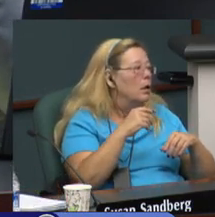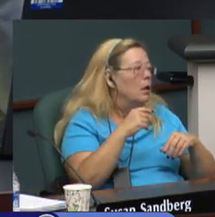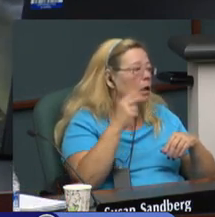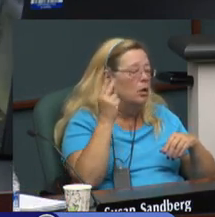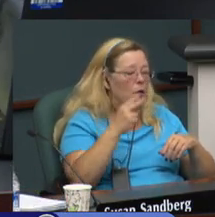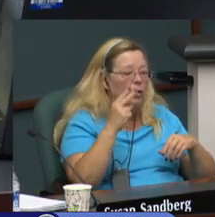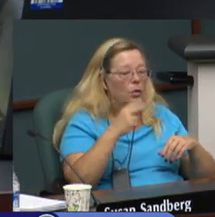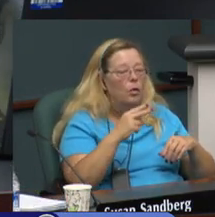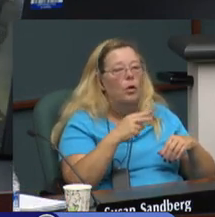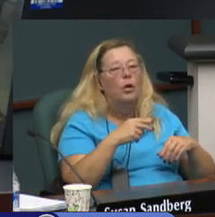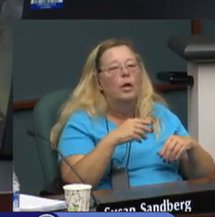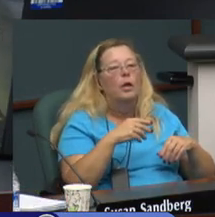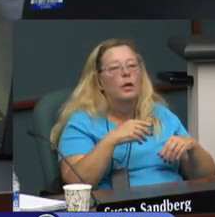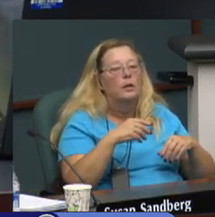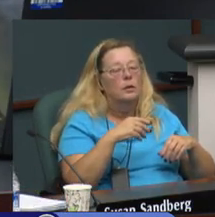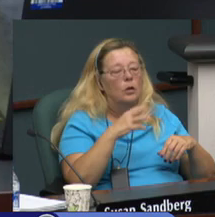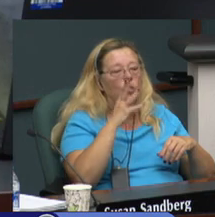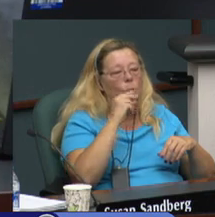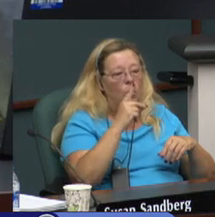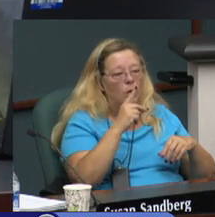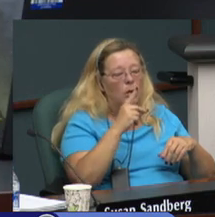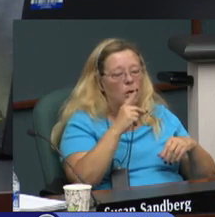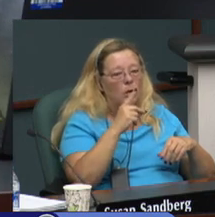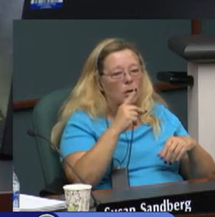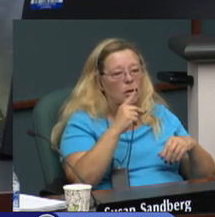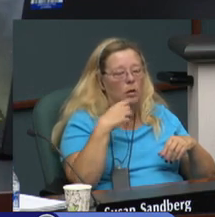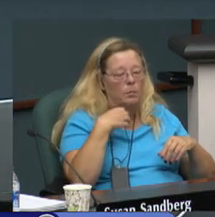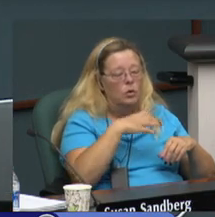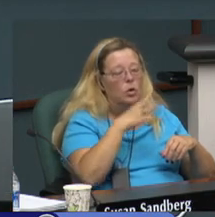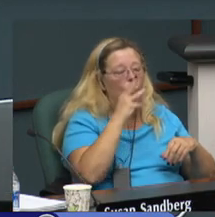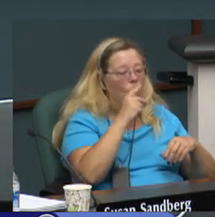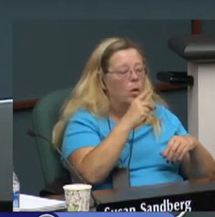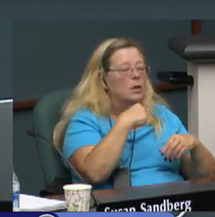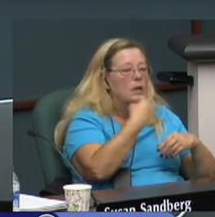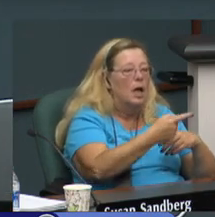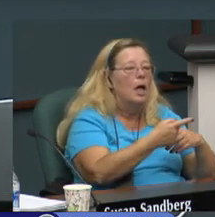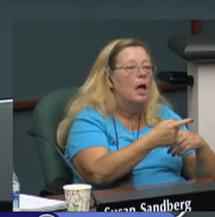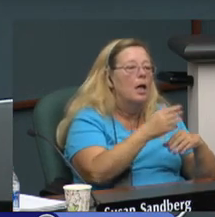would weigh in on that so for example the near West Side I mean is which is